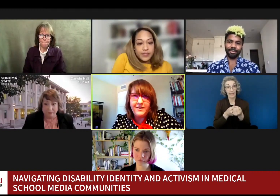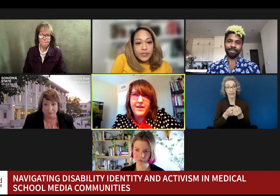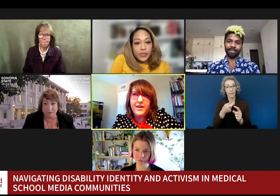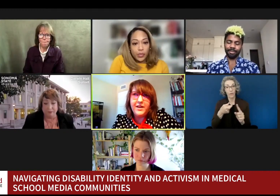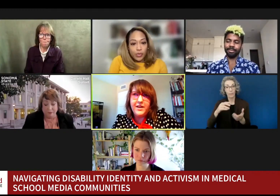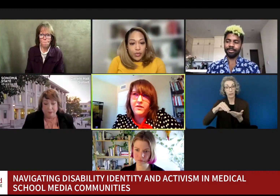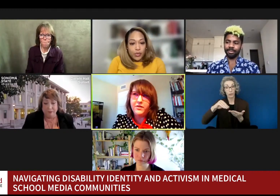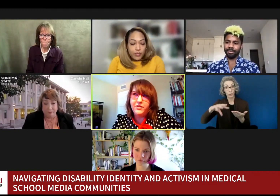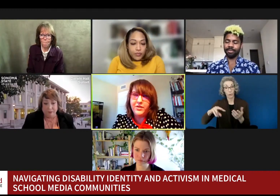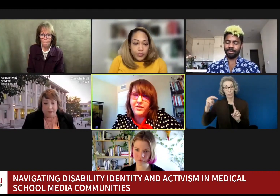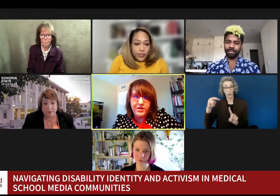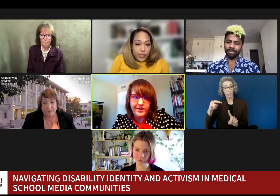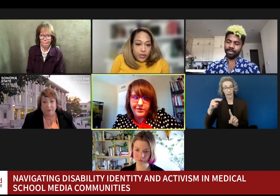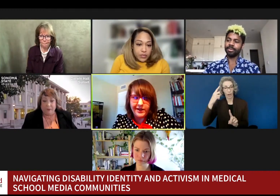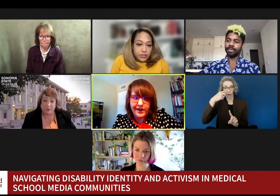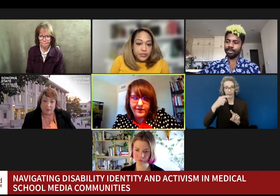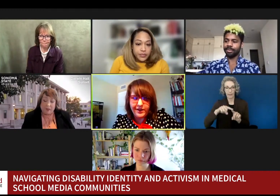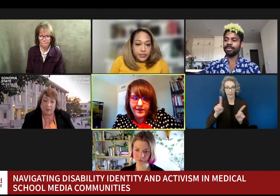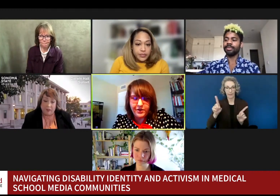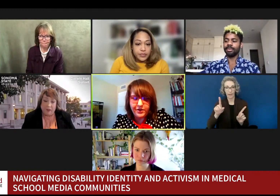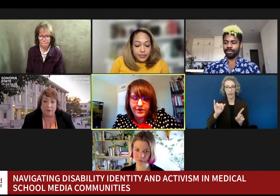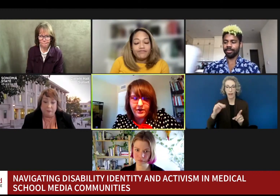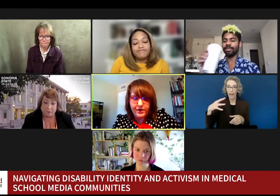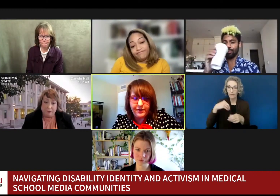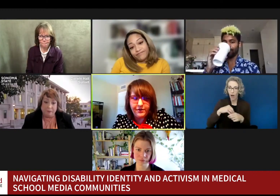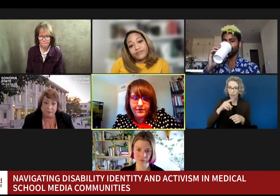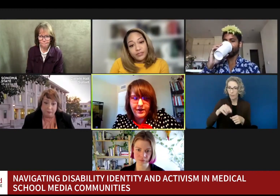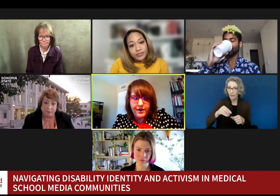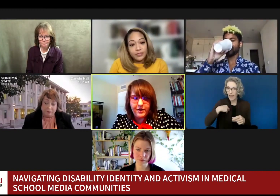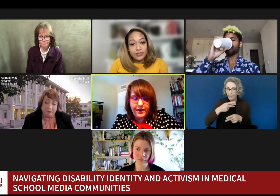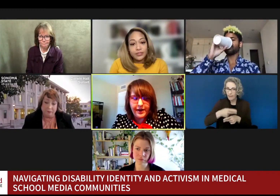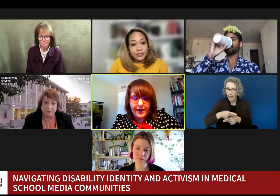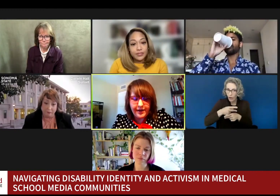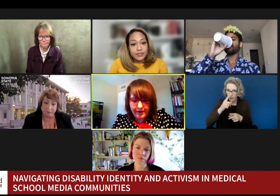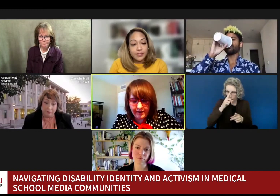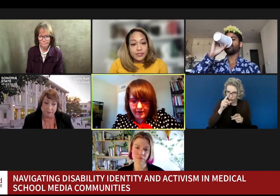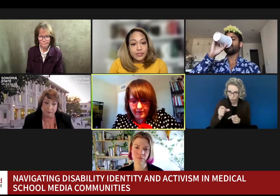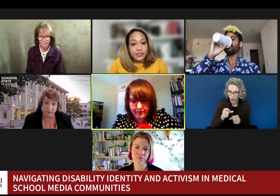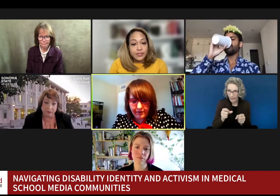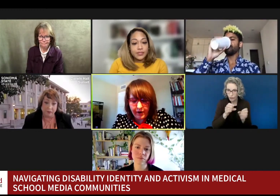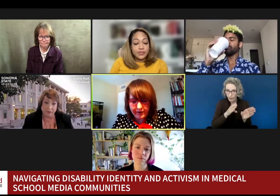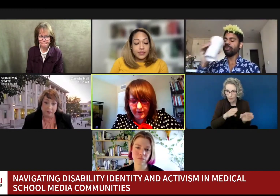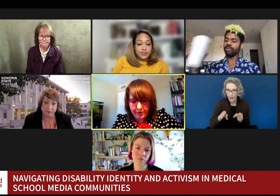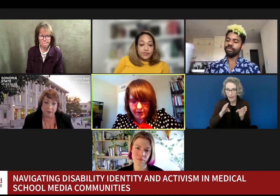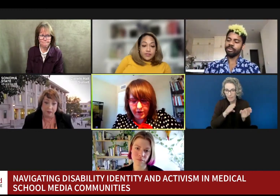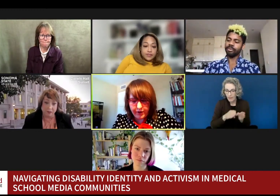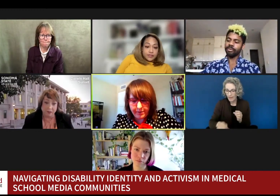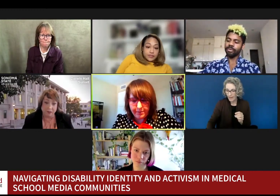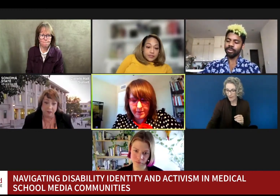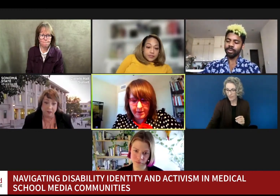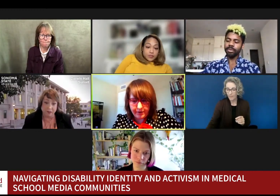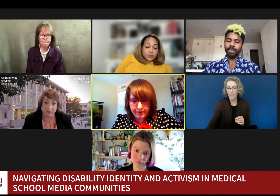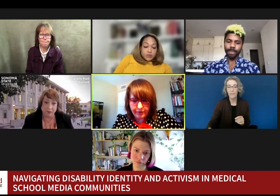It involves strategizing really carefully. So, I had an autism lecture coming up in medical school, and I remember planning